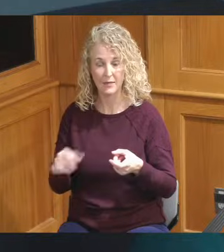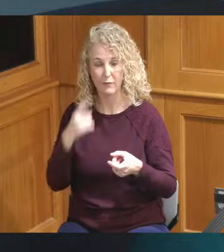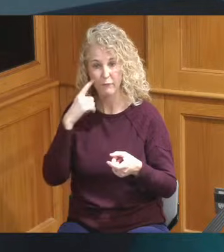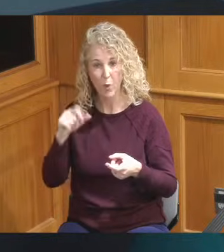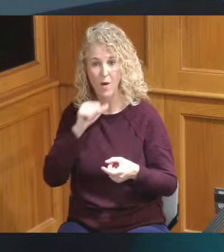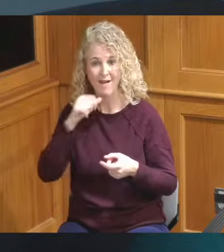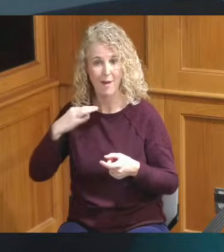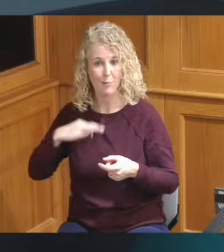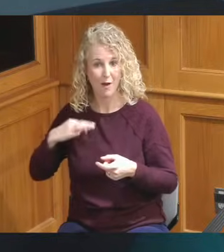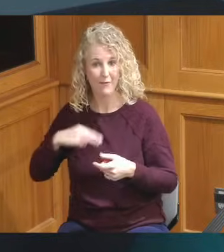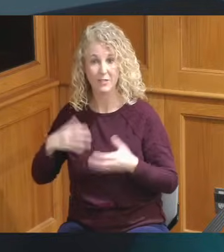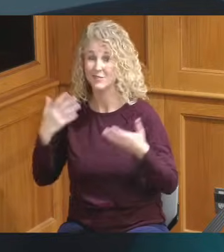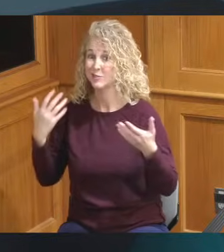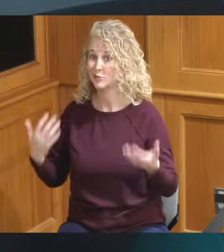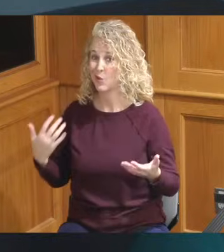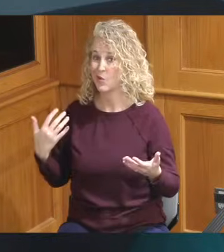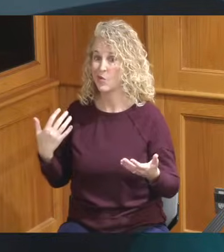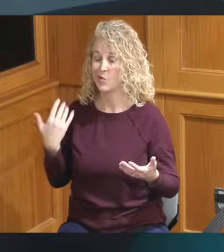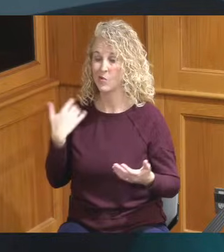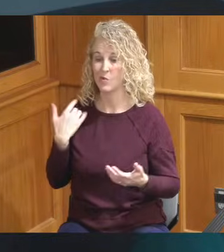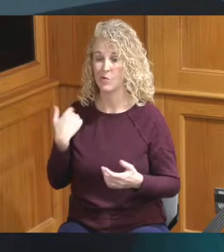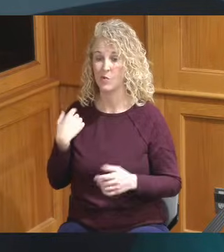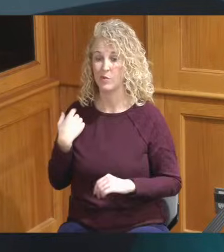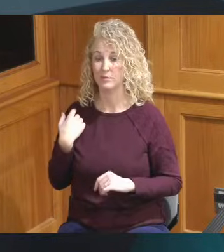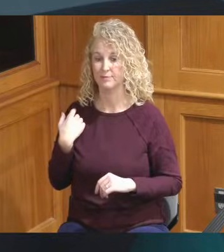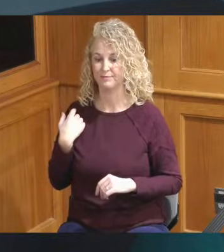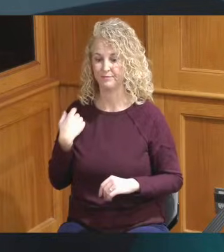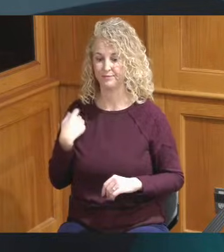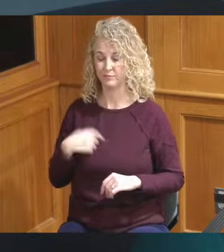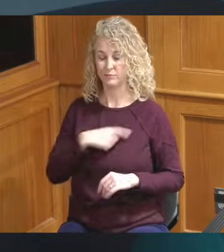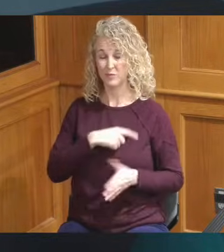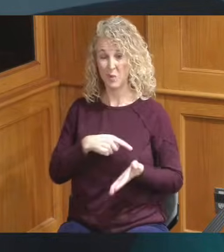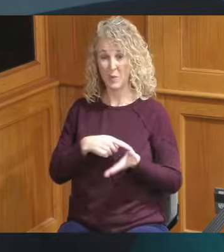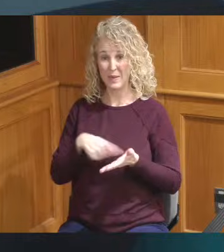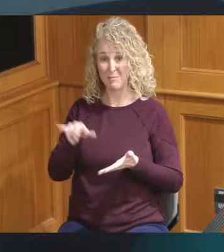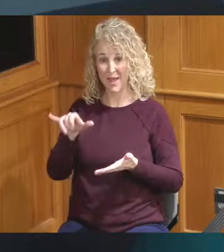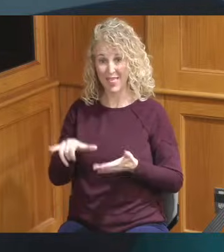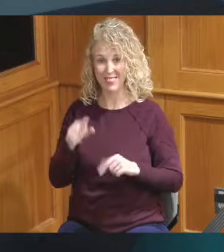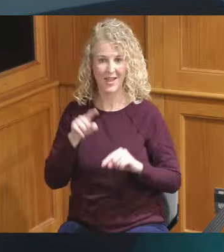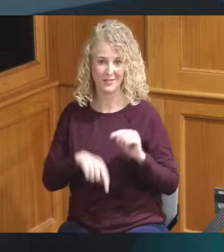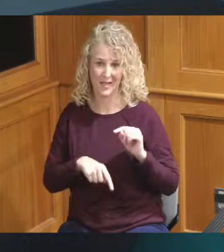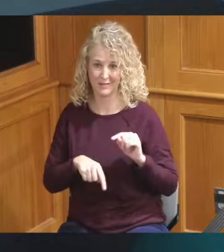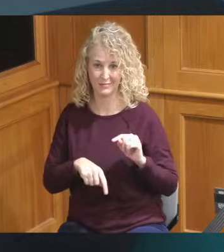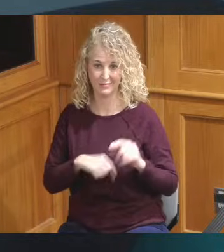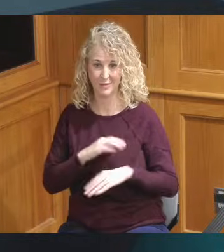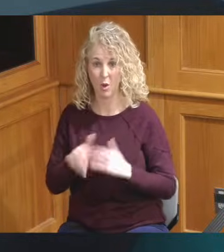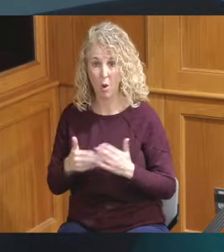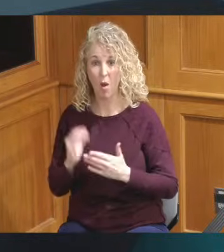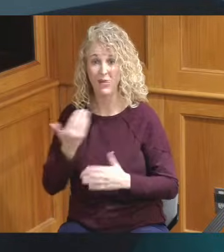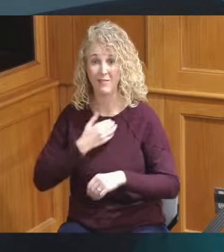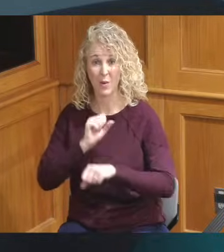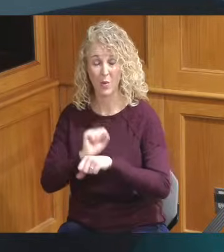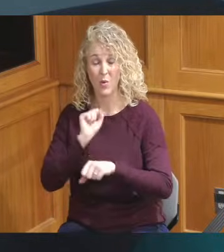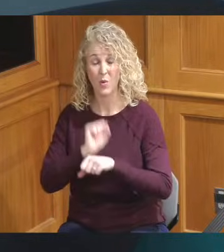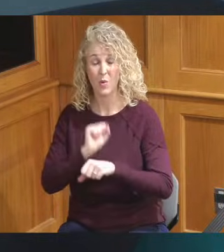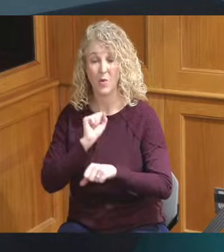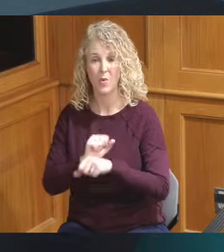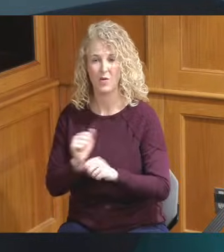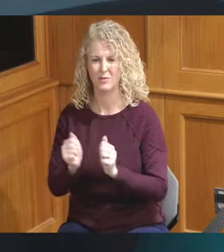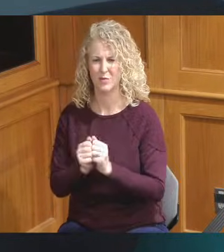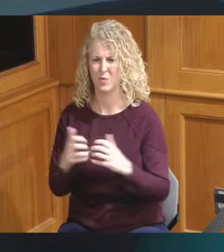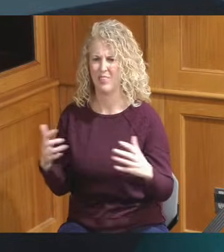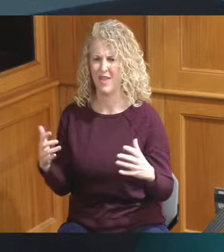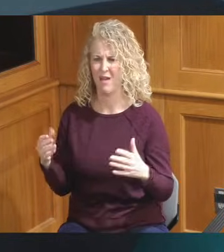and so therefore we cannot absorb and have them do all this work and nothing and then they say